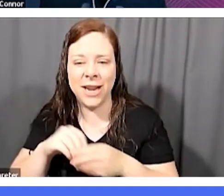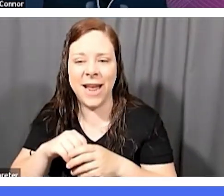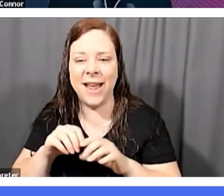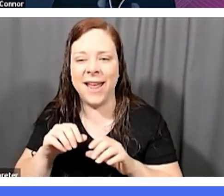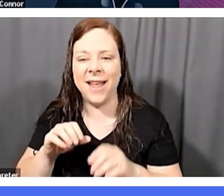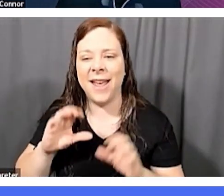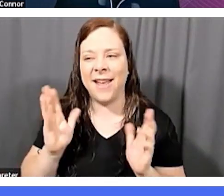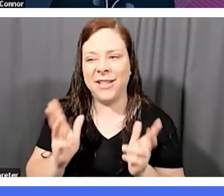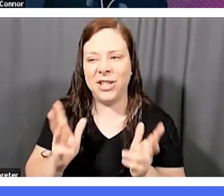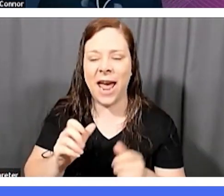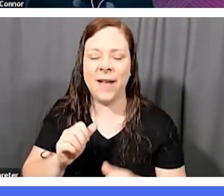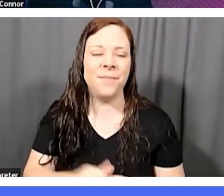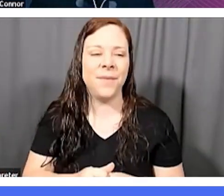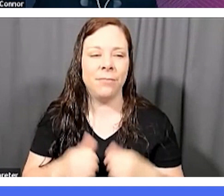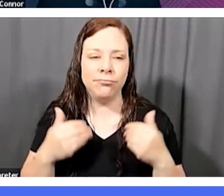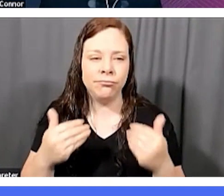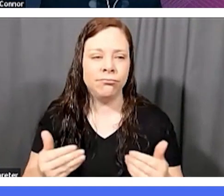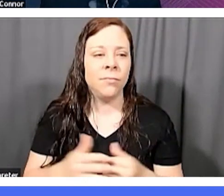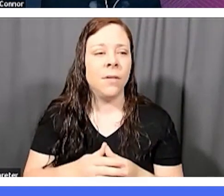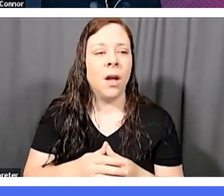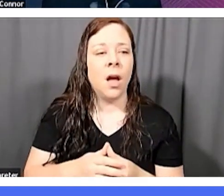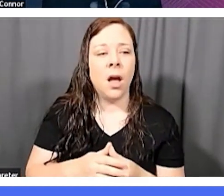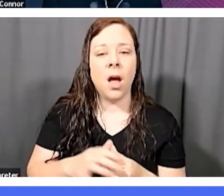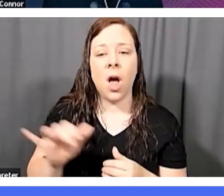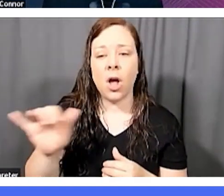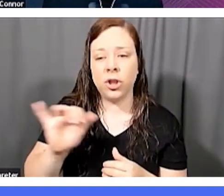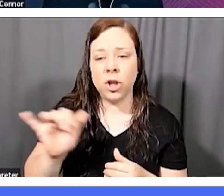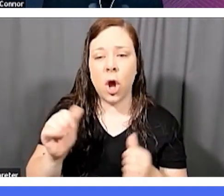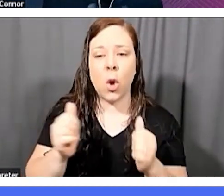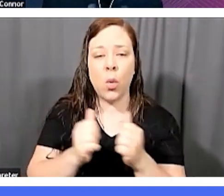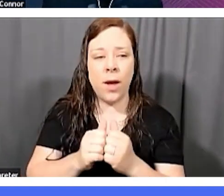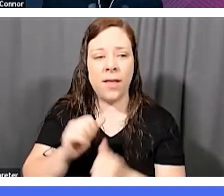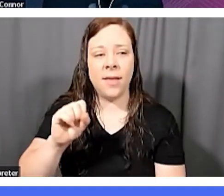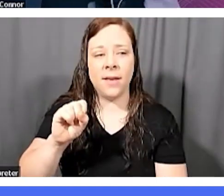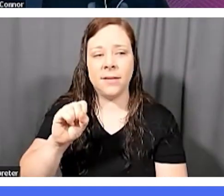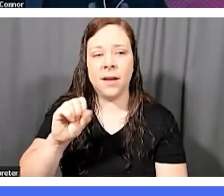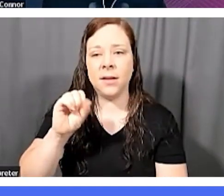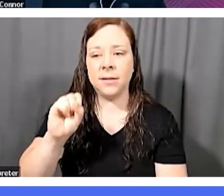And then along that way, with scaffolding along the way. I could give you some quizzes right now on some